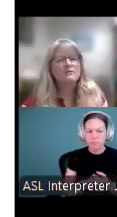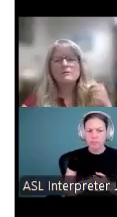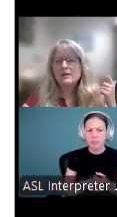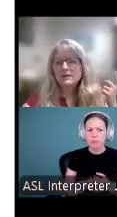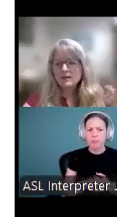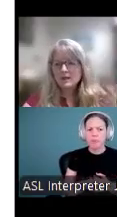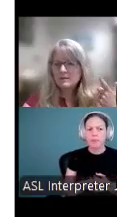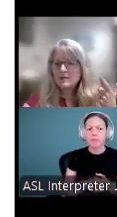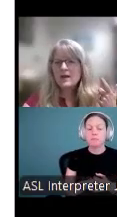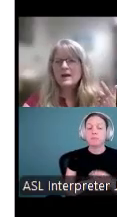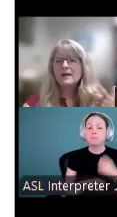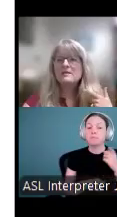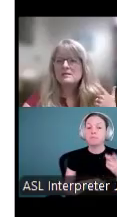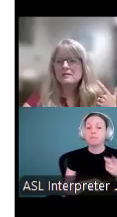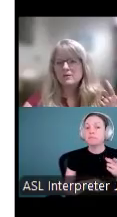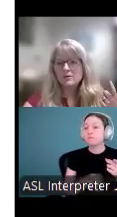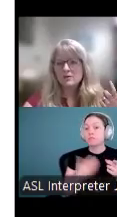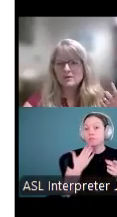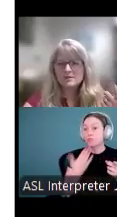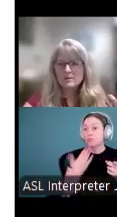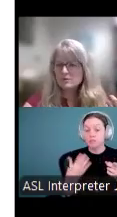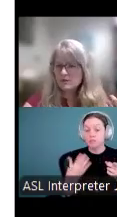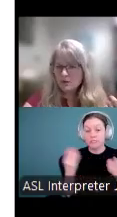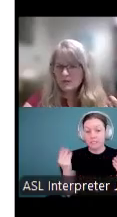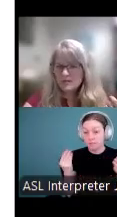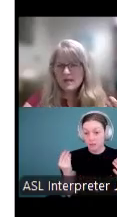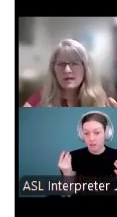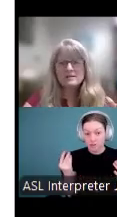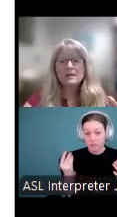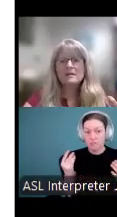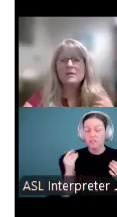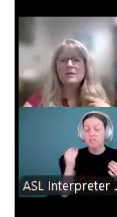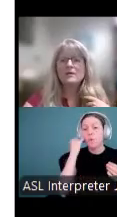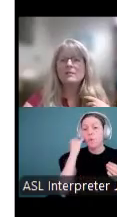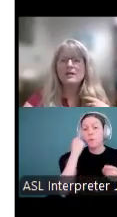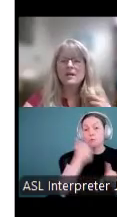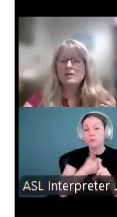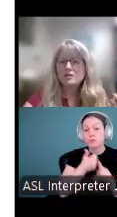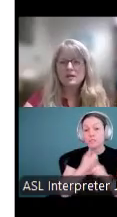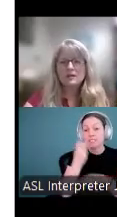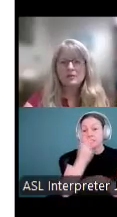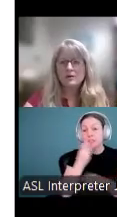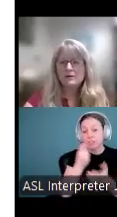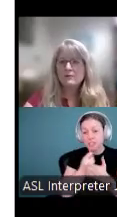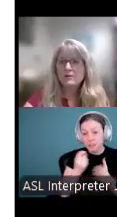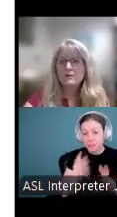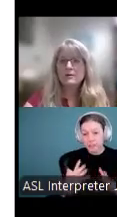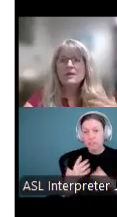of be thinking about that is if you're the speech therapist asking about their communication, or if you're